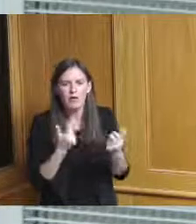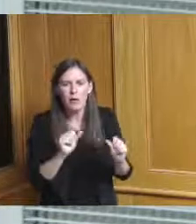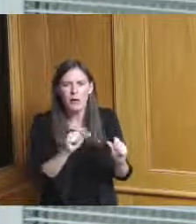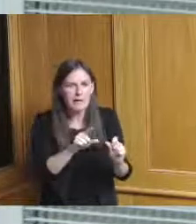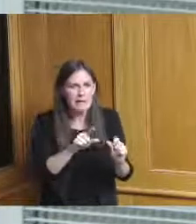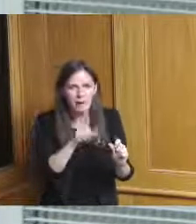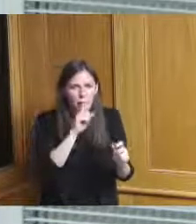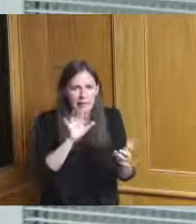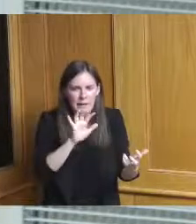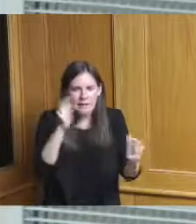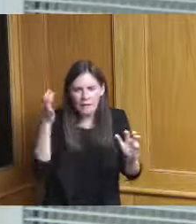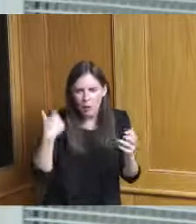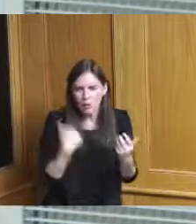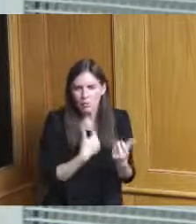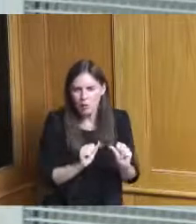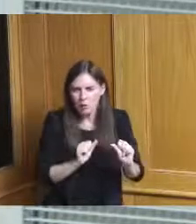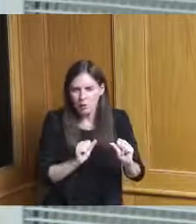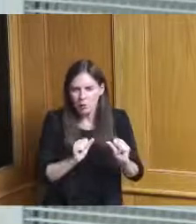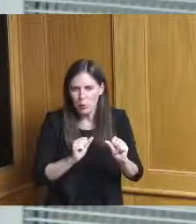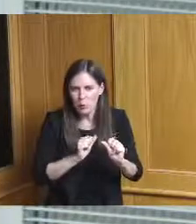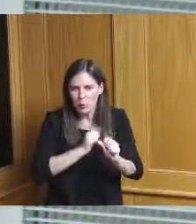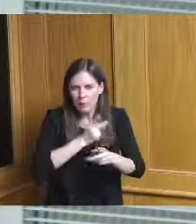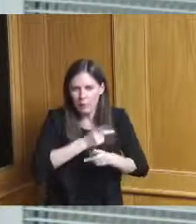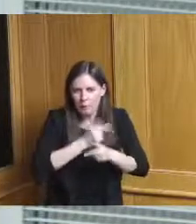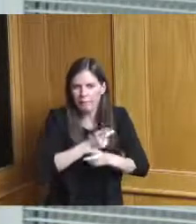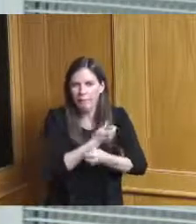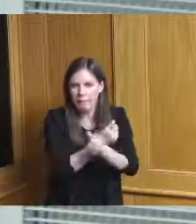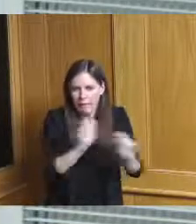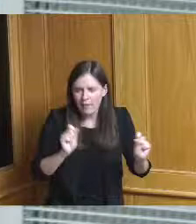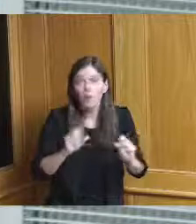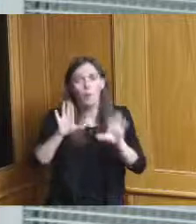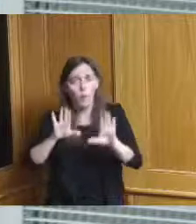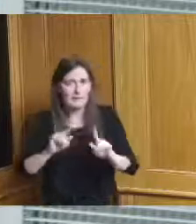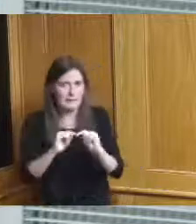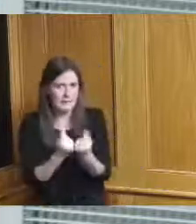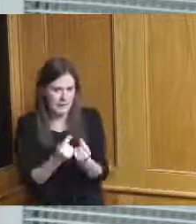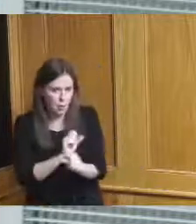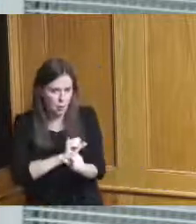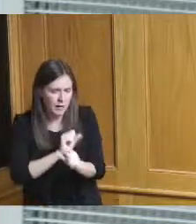but we had a very good team working on it a few other things with this one in particular is